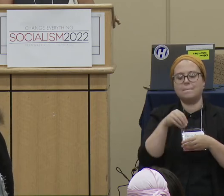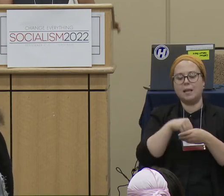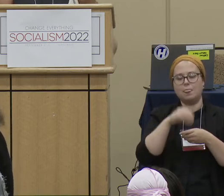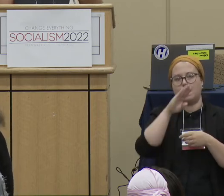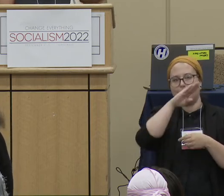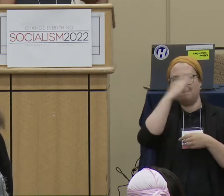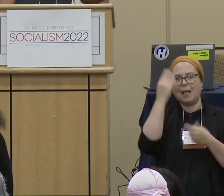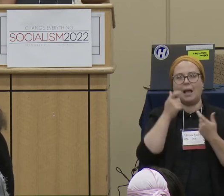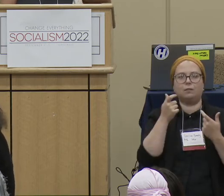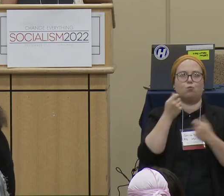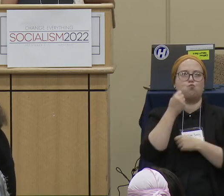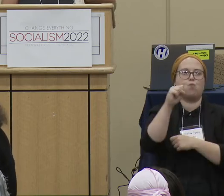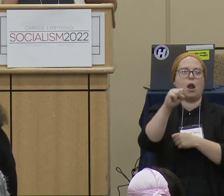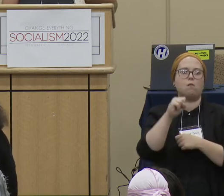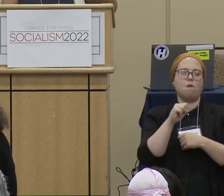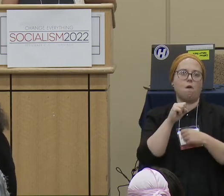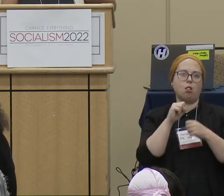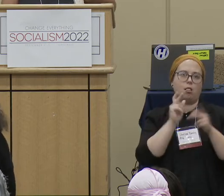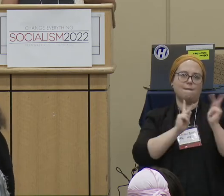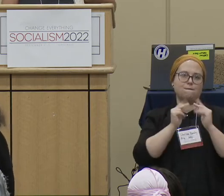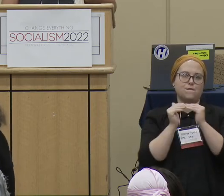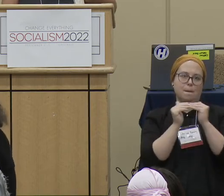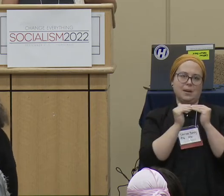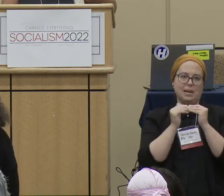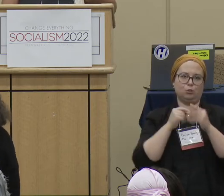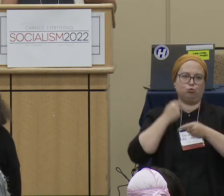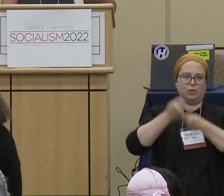organizers like them in the Black Lives feminist